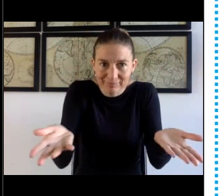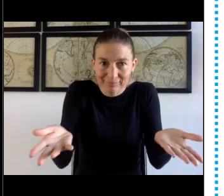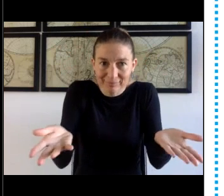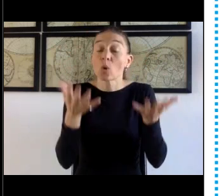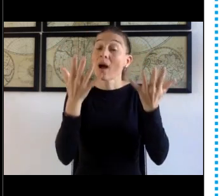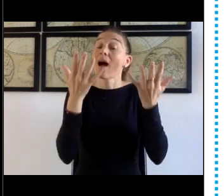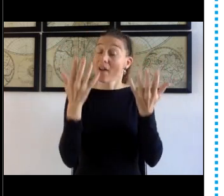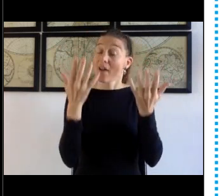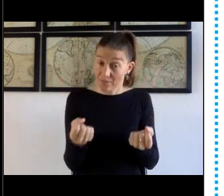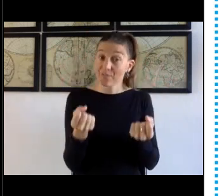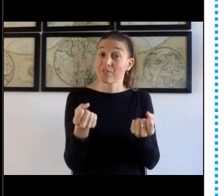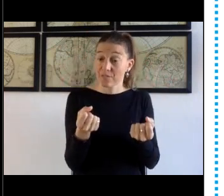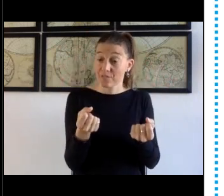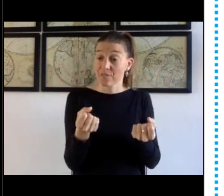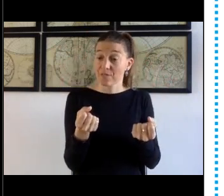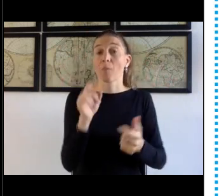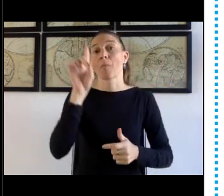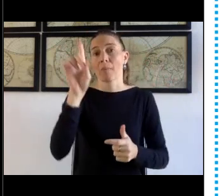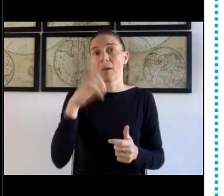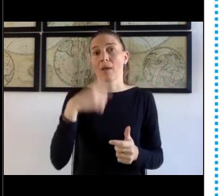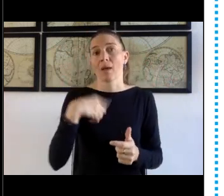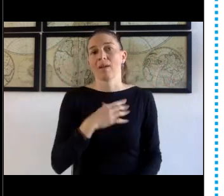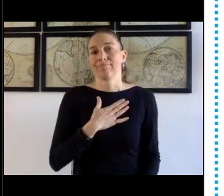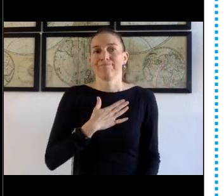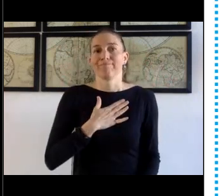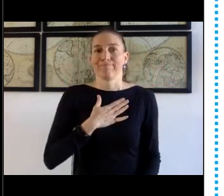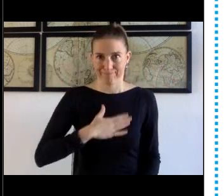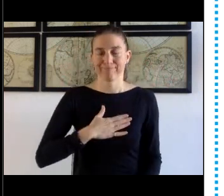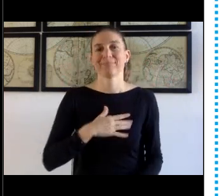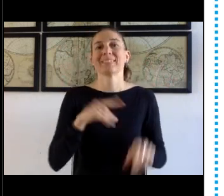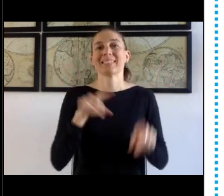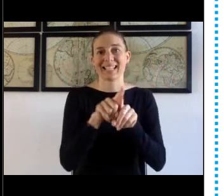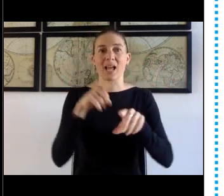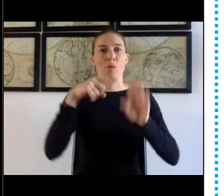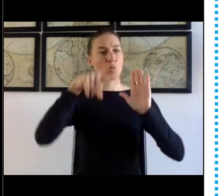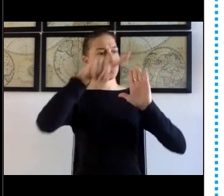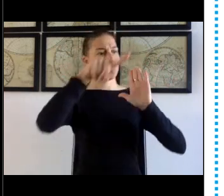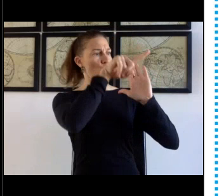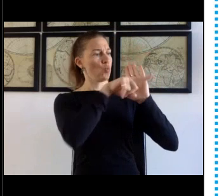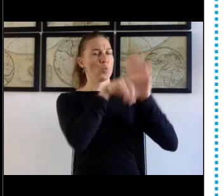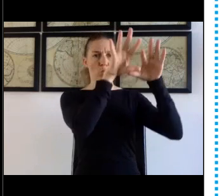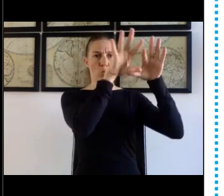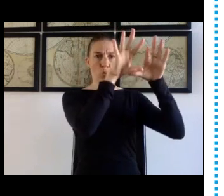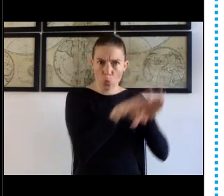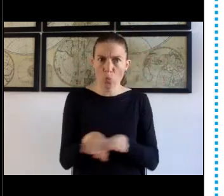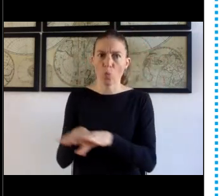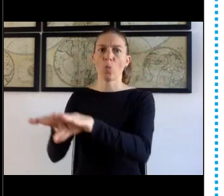but we'd prefer that there was a harmonized rule. Also because they have a lot of new services coming up